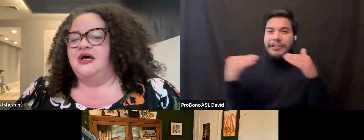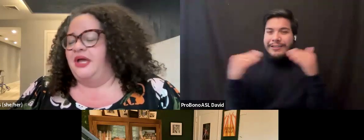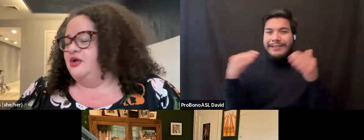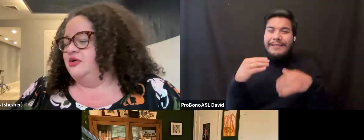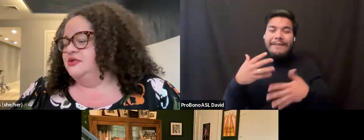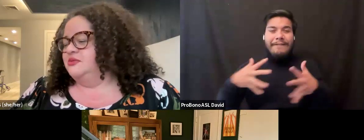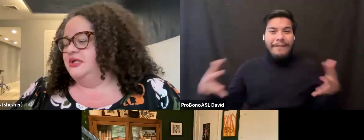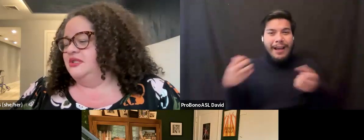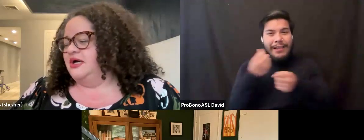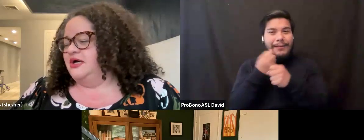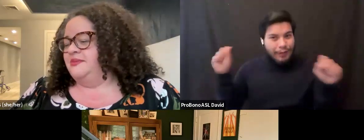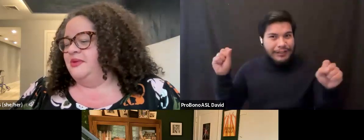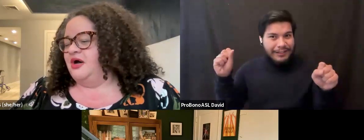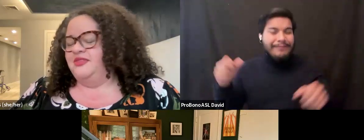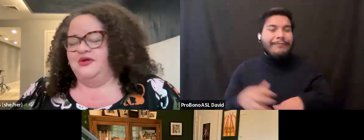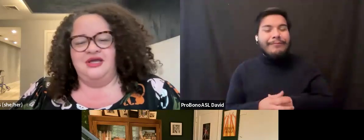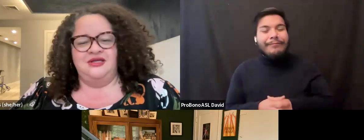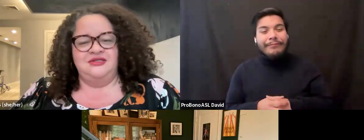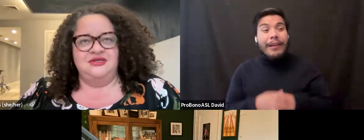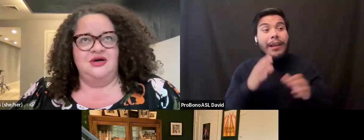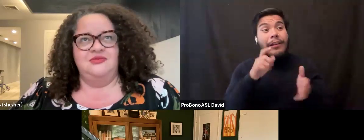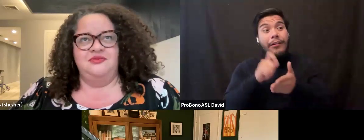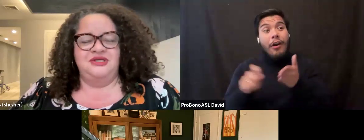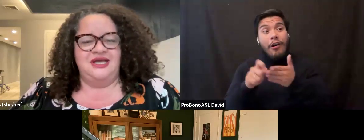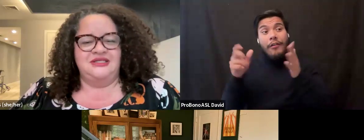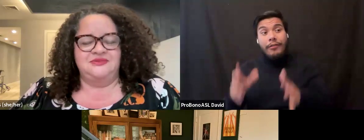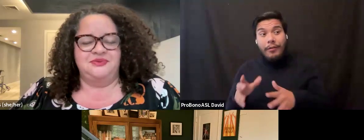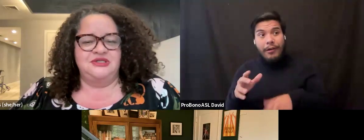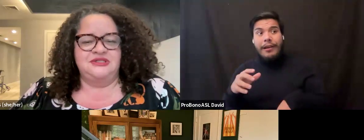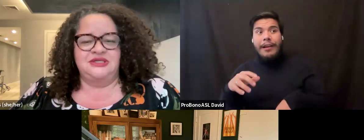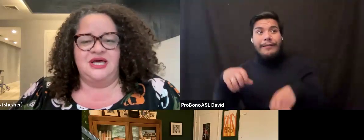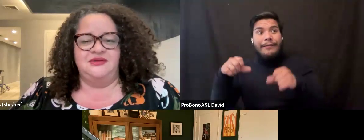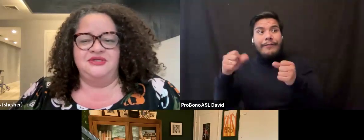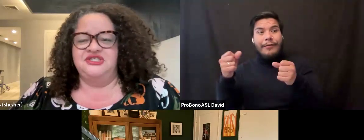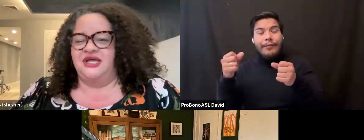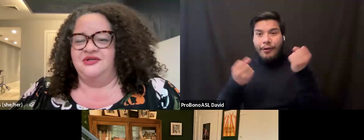and also with author and automobile expert, Chaya Milchtein,